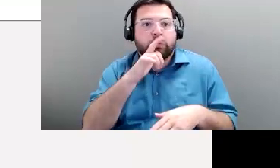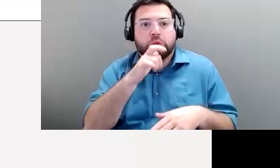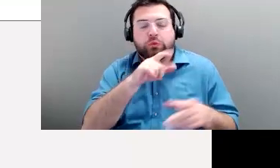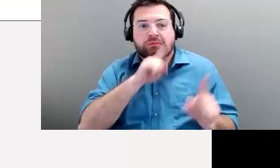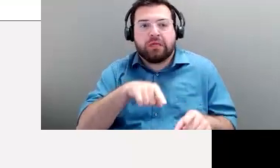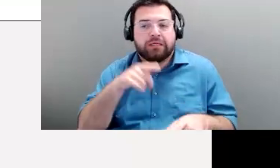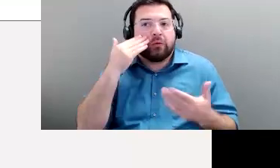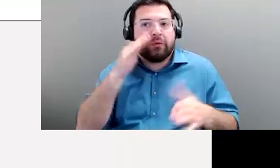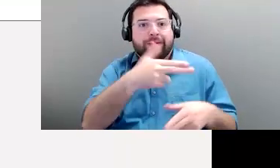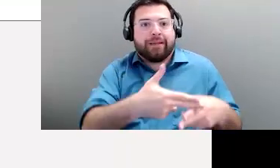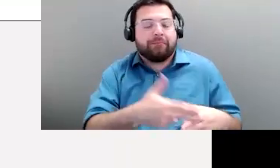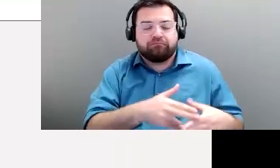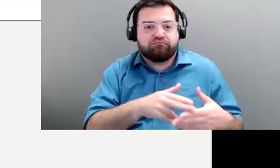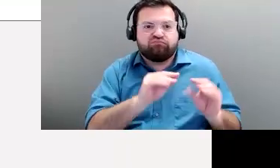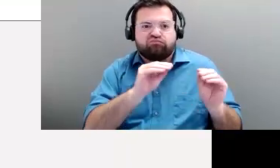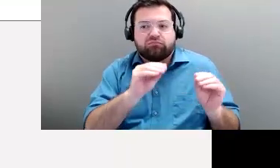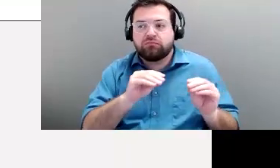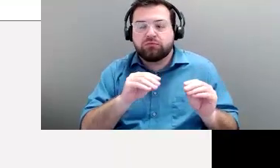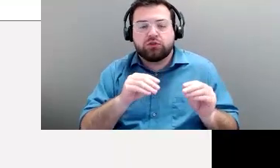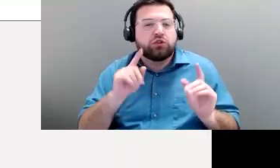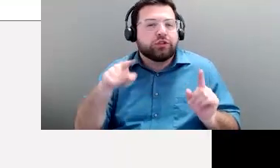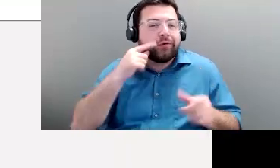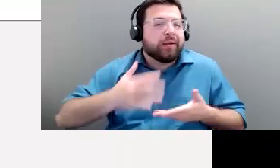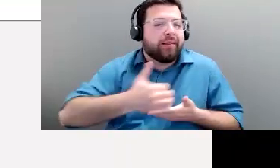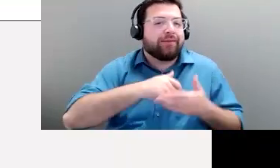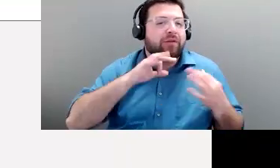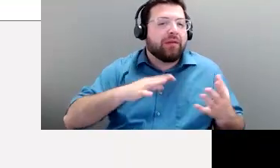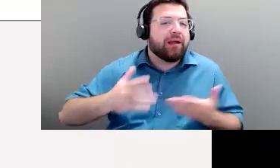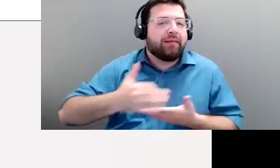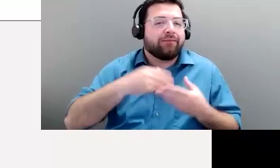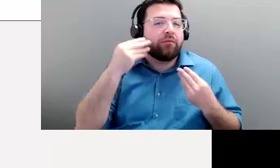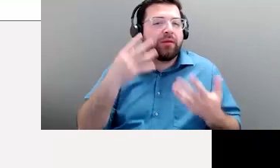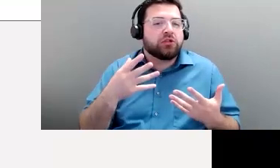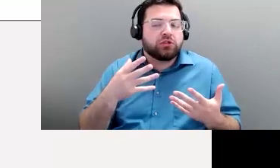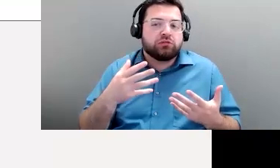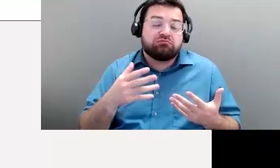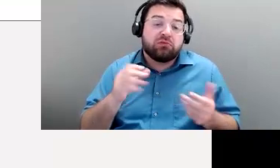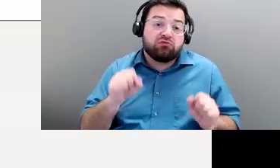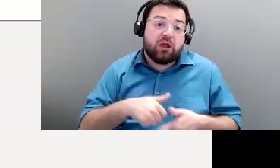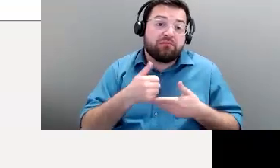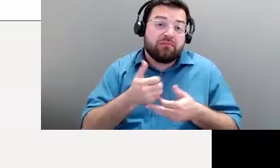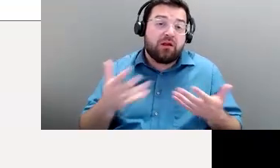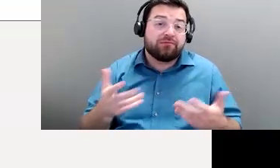from students or to get information, for you, could be helpful.